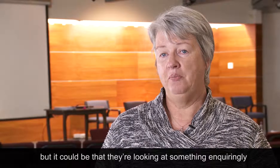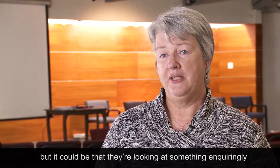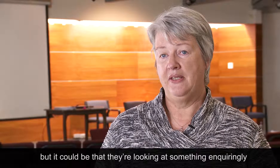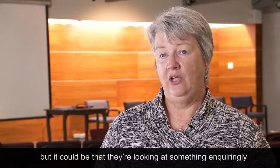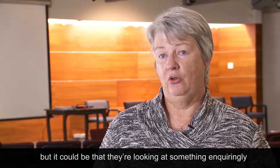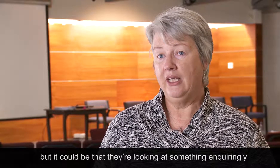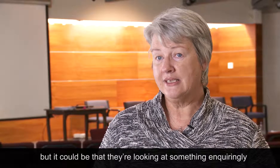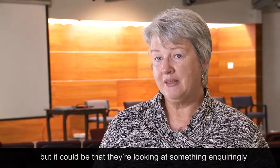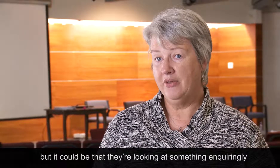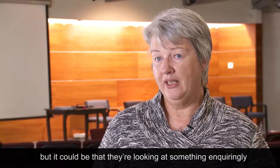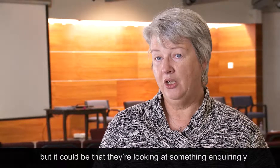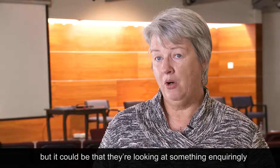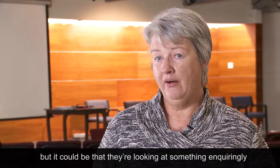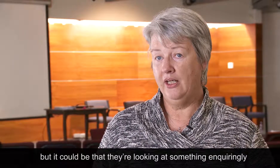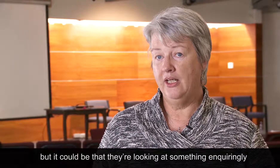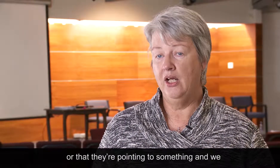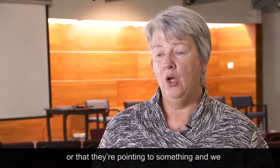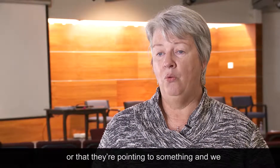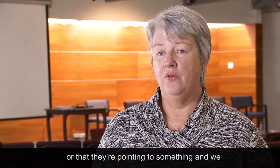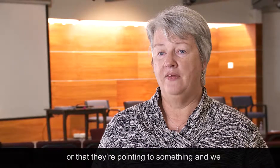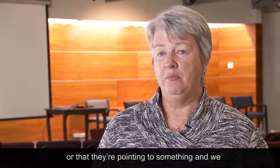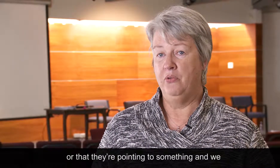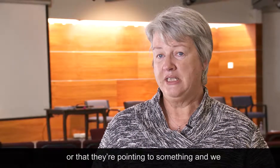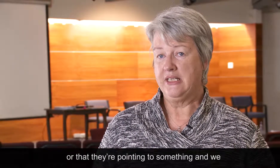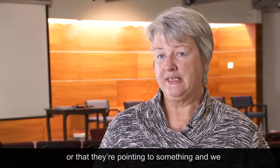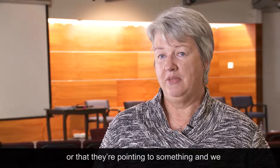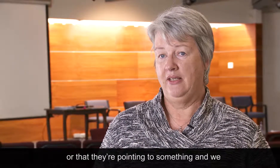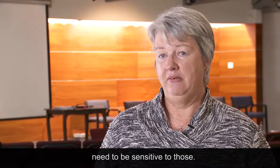be that they’re looking at something enquiringly or that they’re pointing to something and